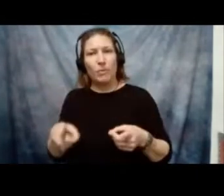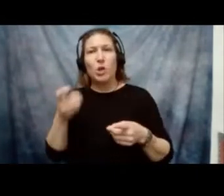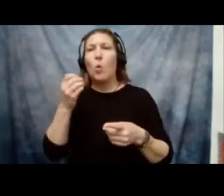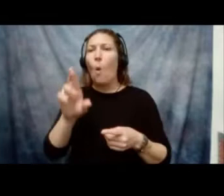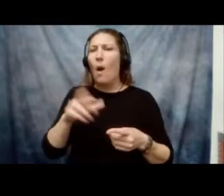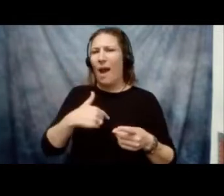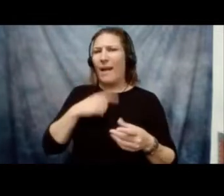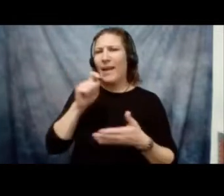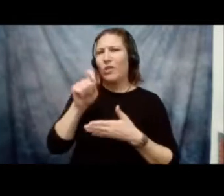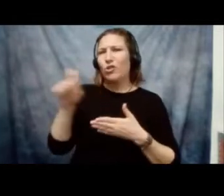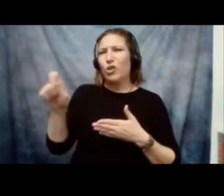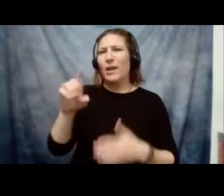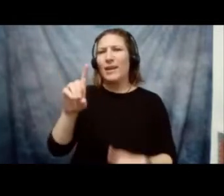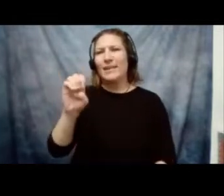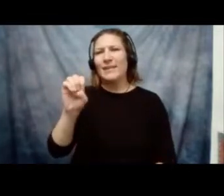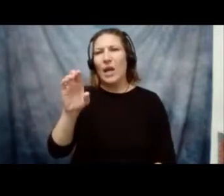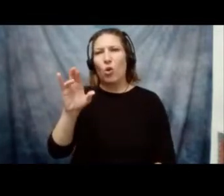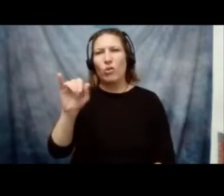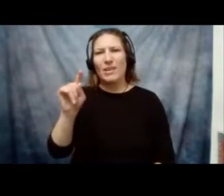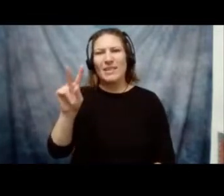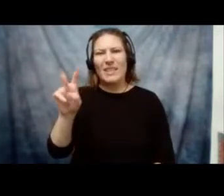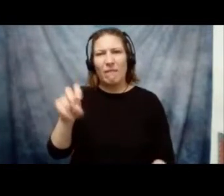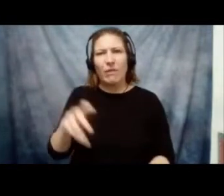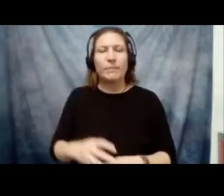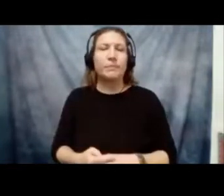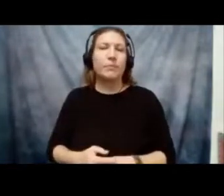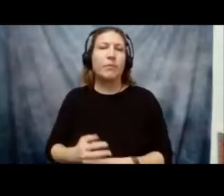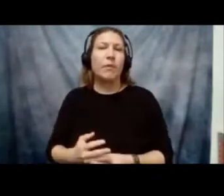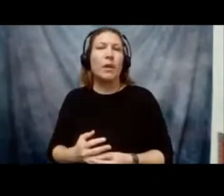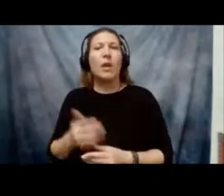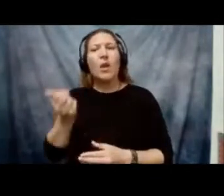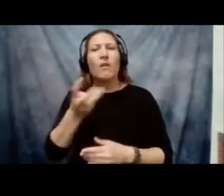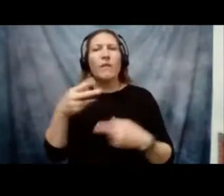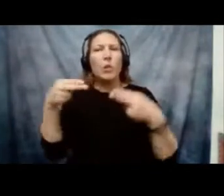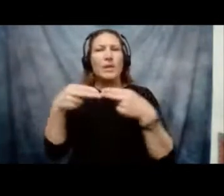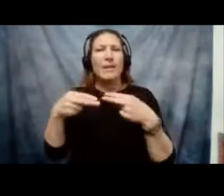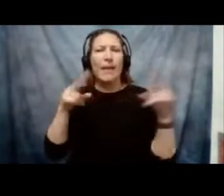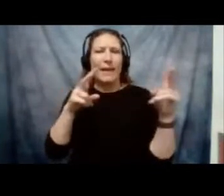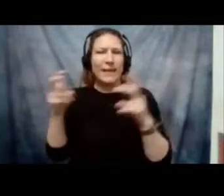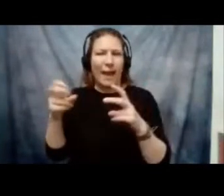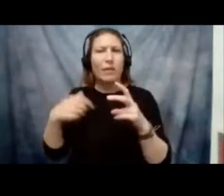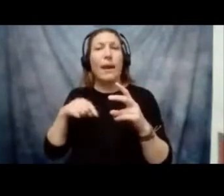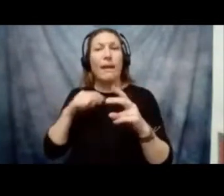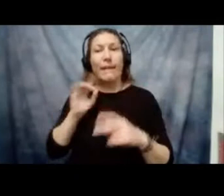the slide titles i have a couple slide titles that i'm missing and i can actually make a current text